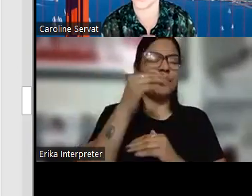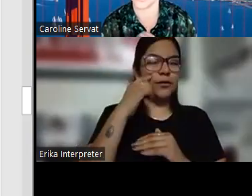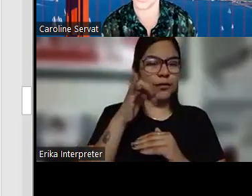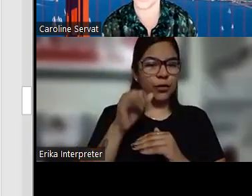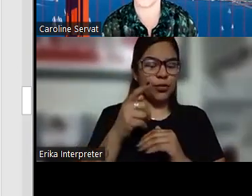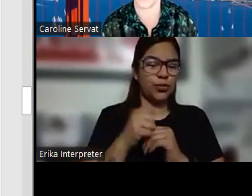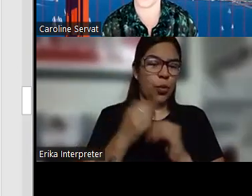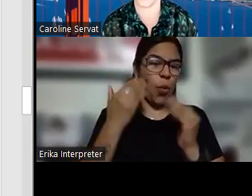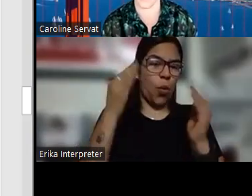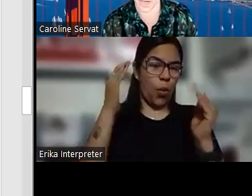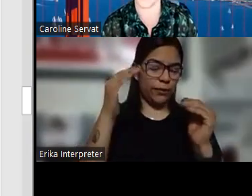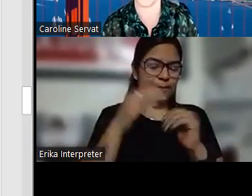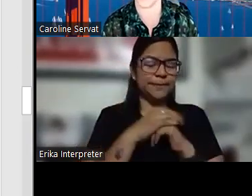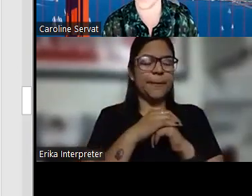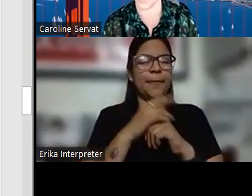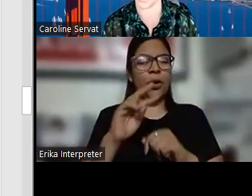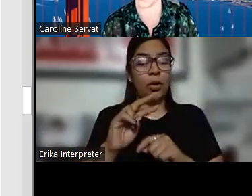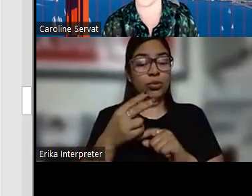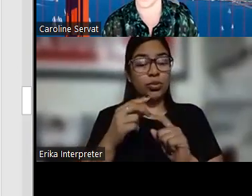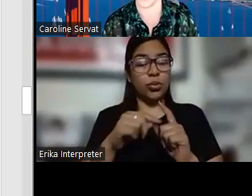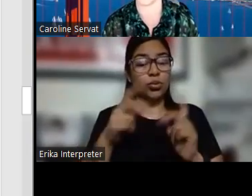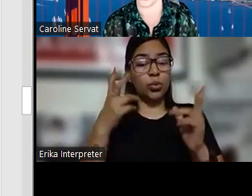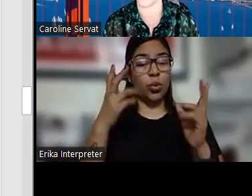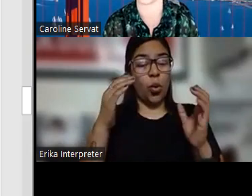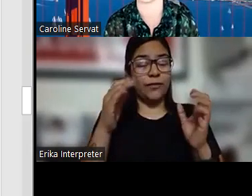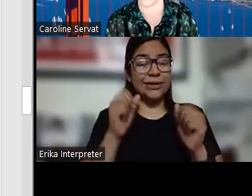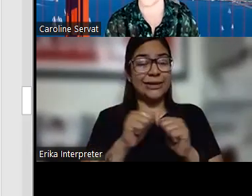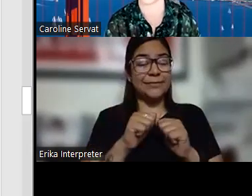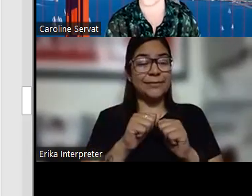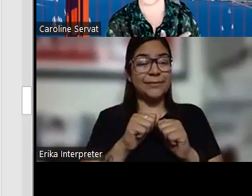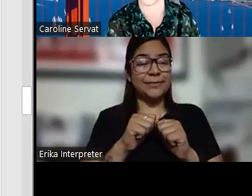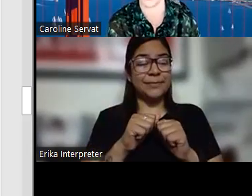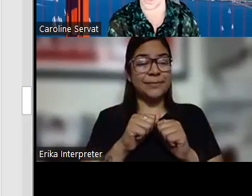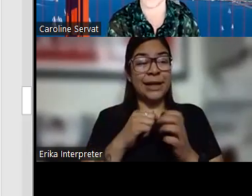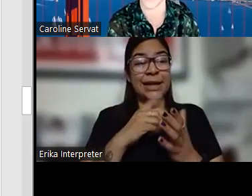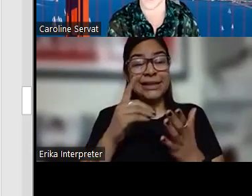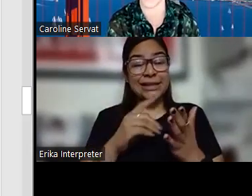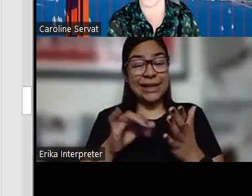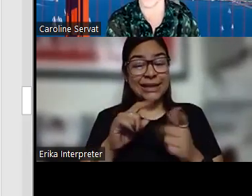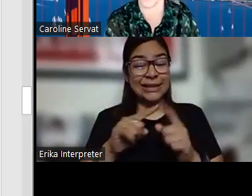two is developing a comprehensive monitoring um approach that includes consumer experience data